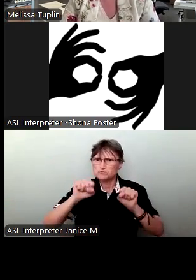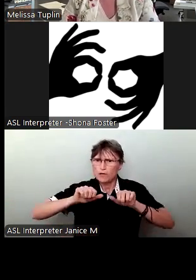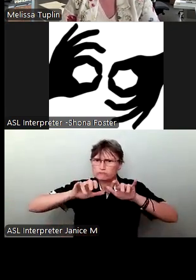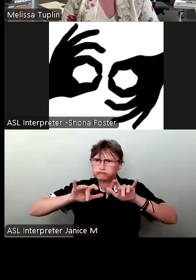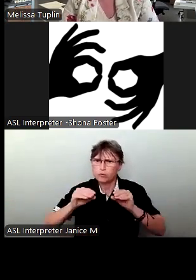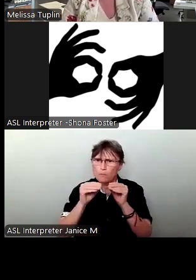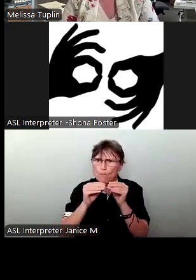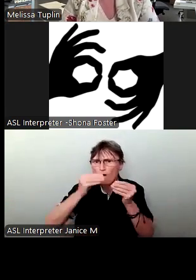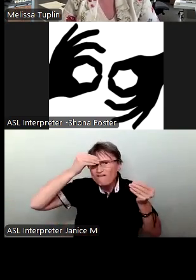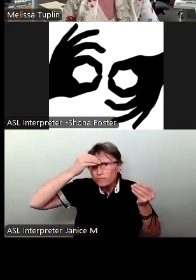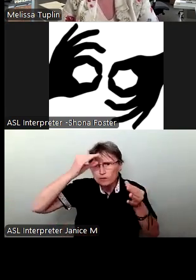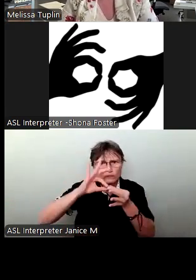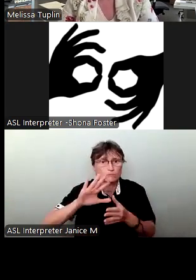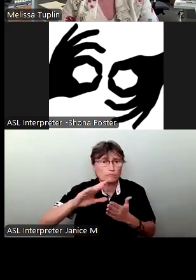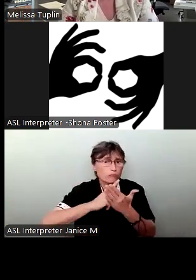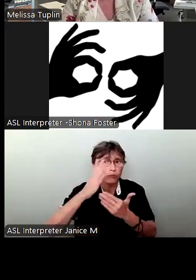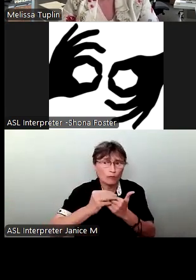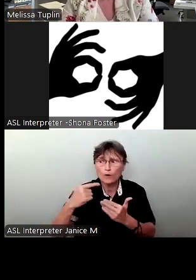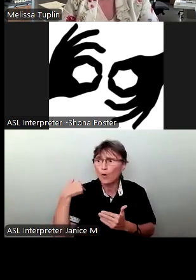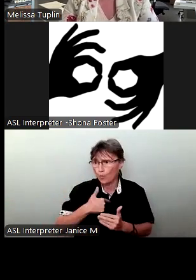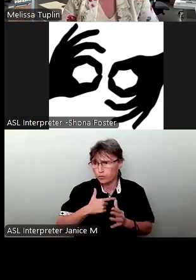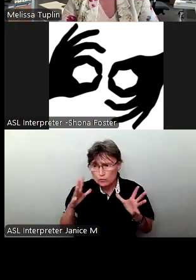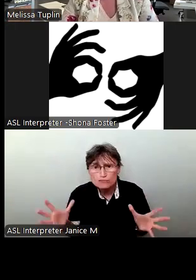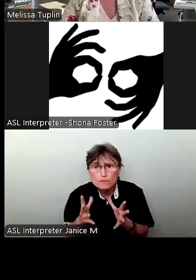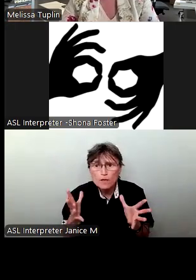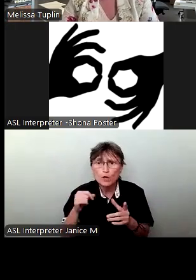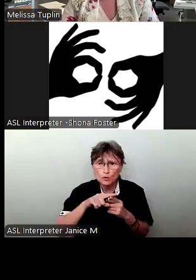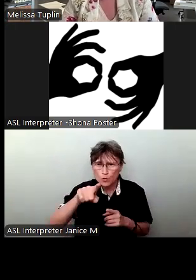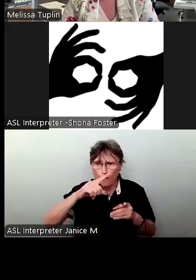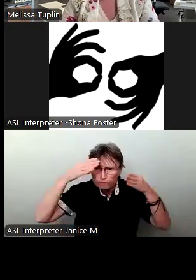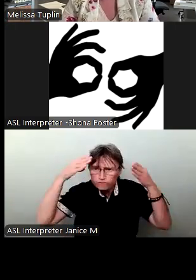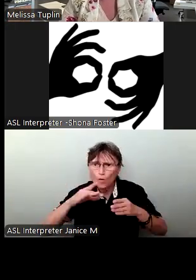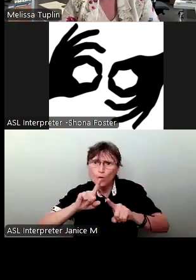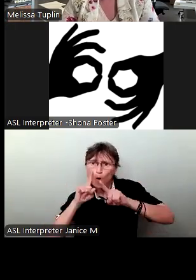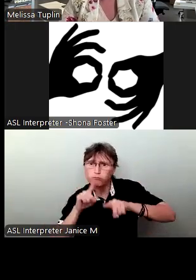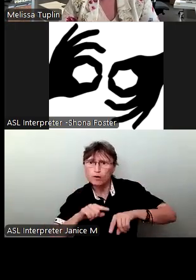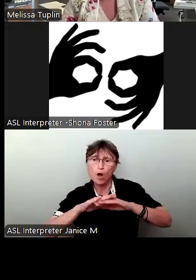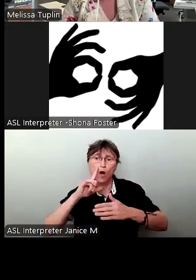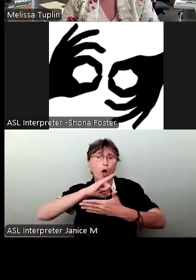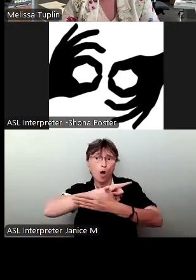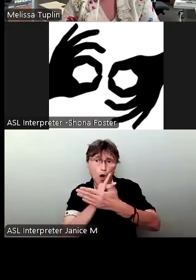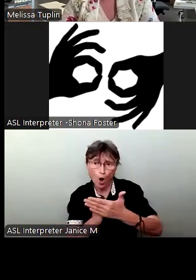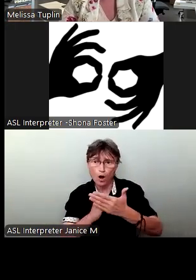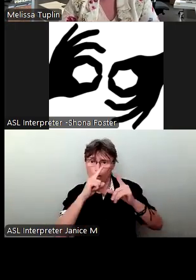so we recommend focusing your response here on your artistic mandate and purpose.